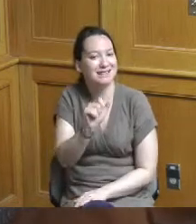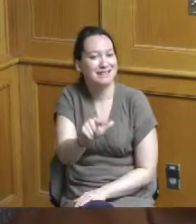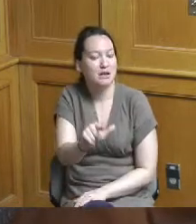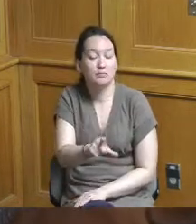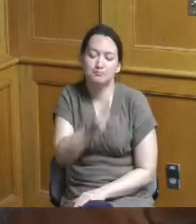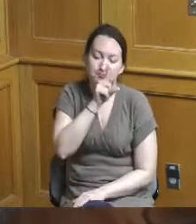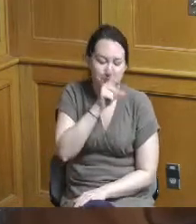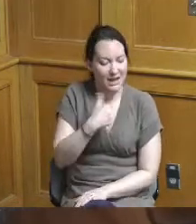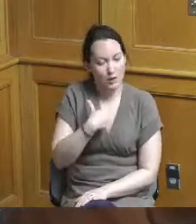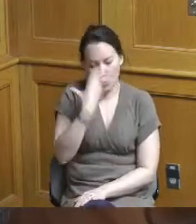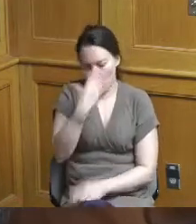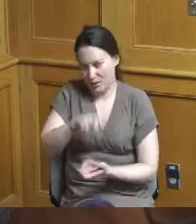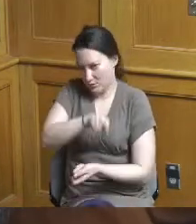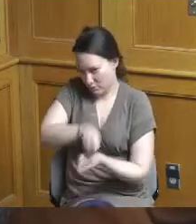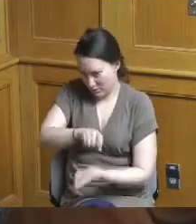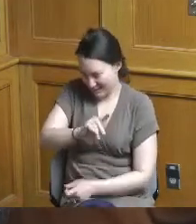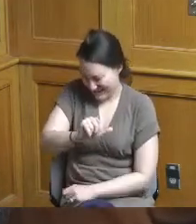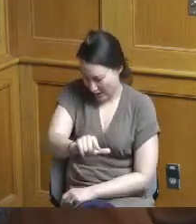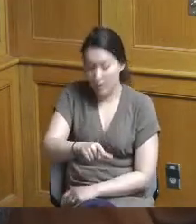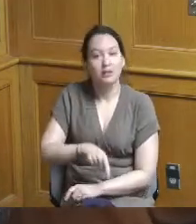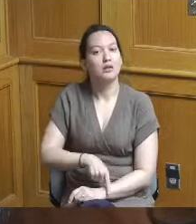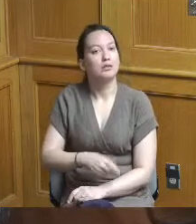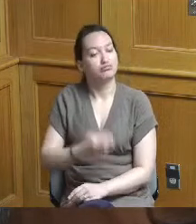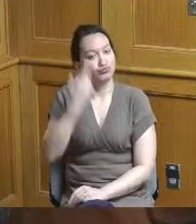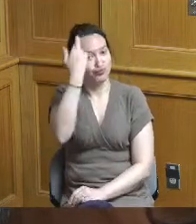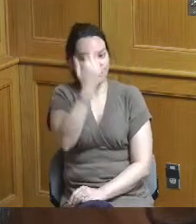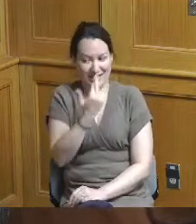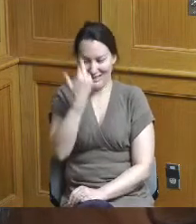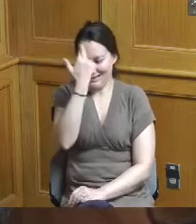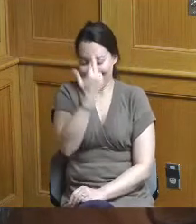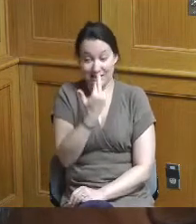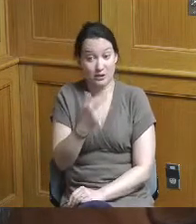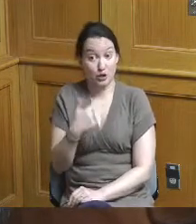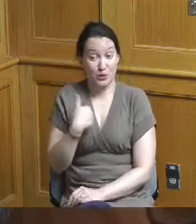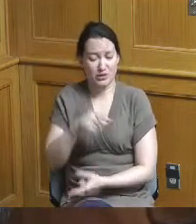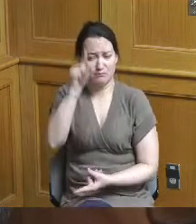on what the deal is but I also want to say that's the reason that I think we should cut back on some